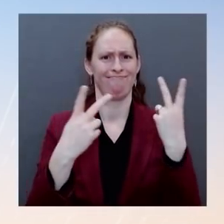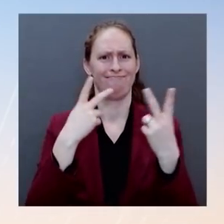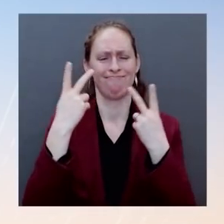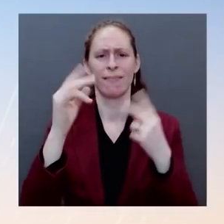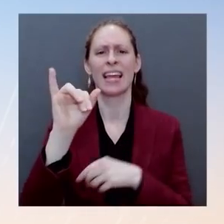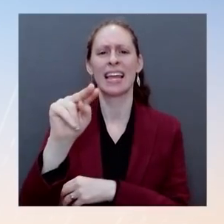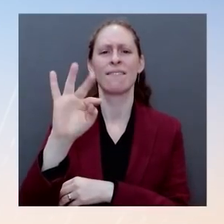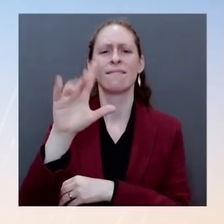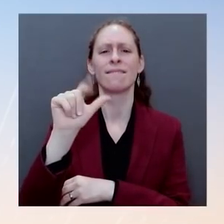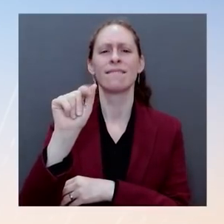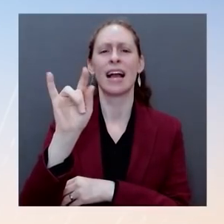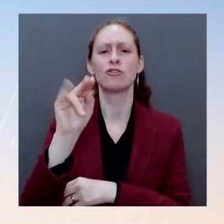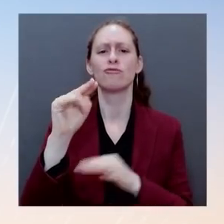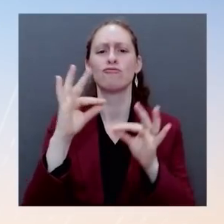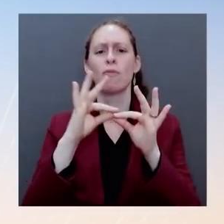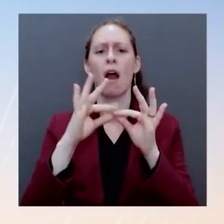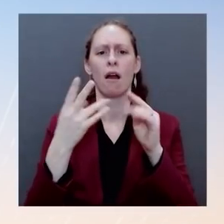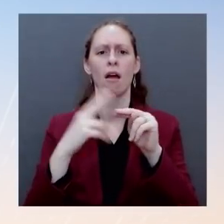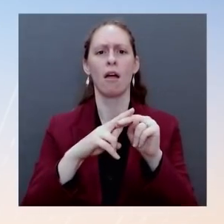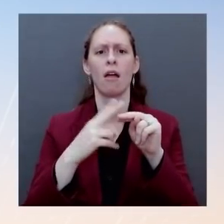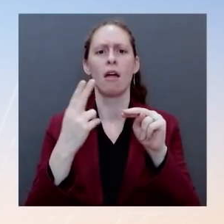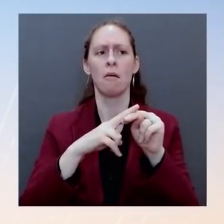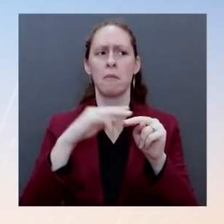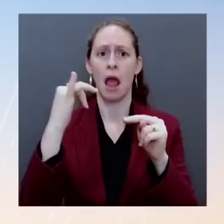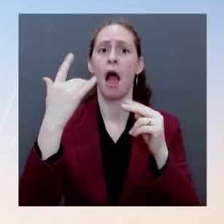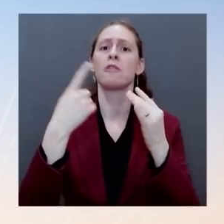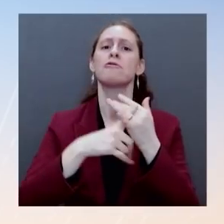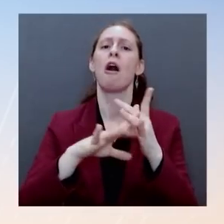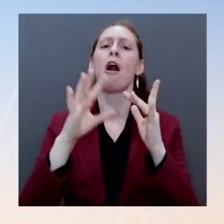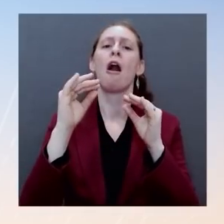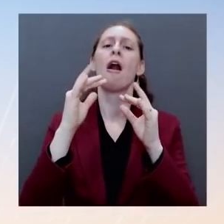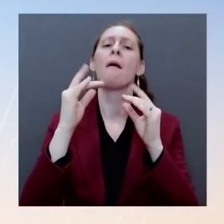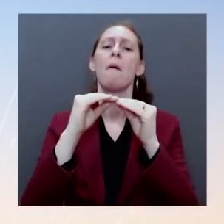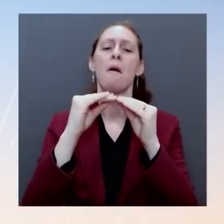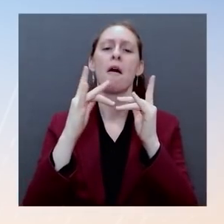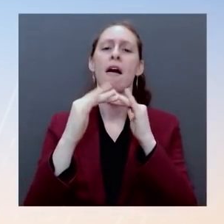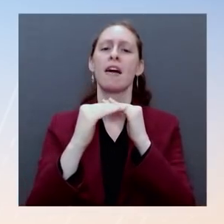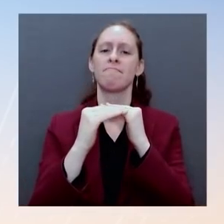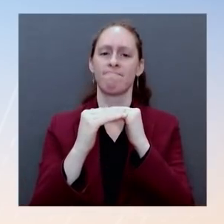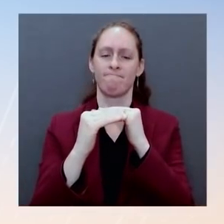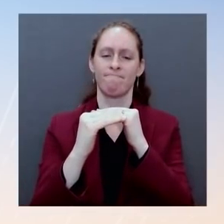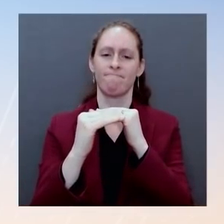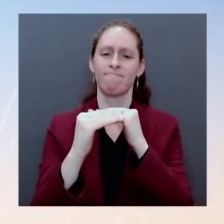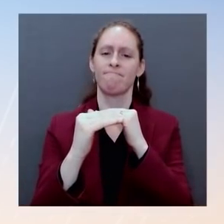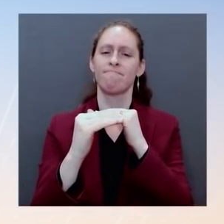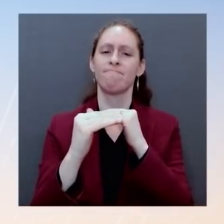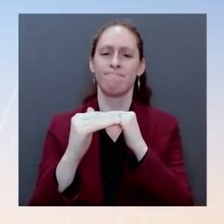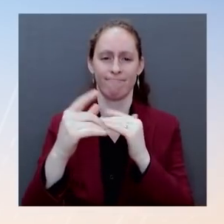we saw a decline month to month to 0.5 percent, down from 0.8 percent in the month before.